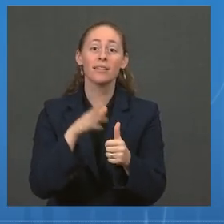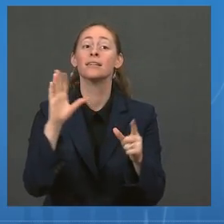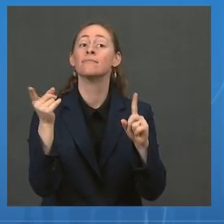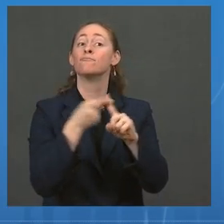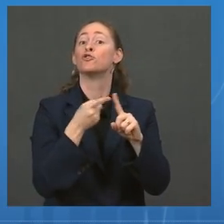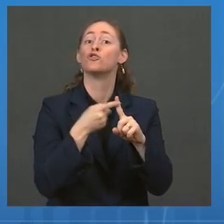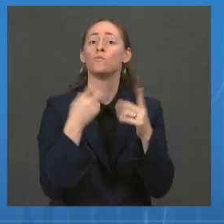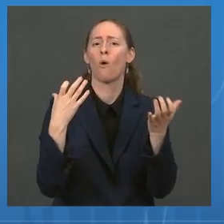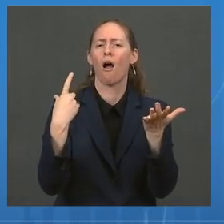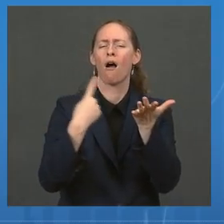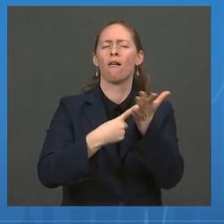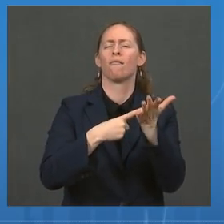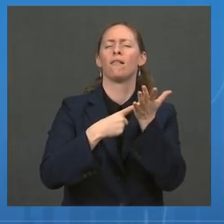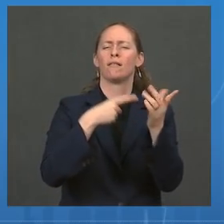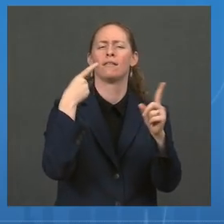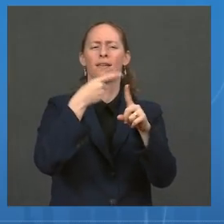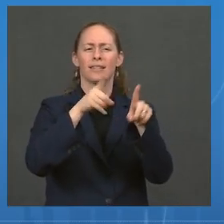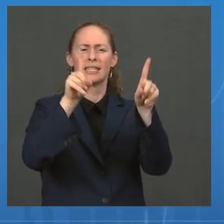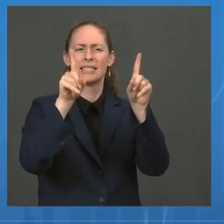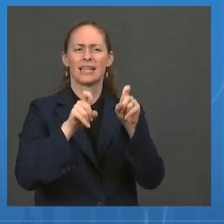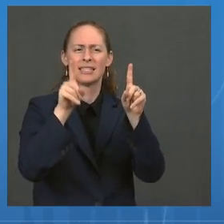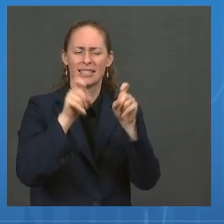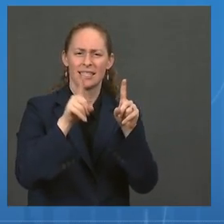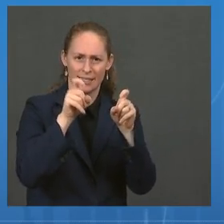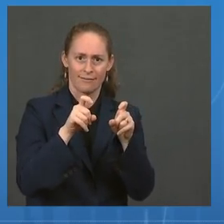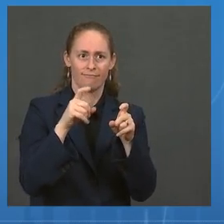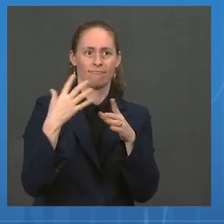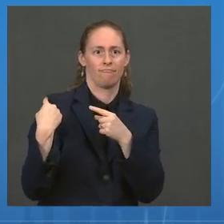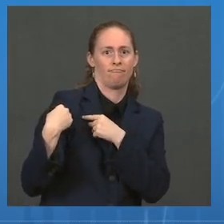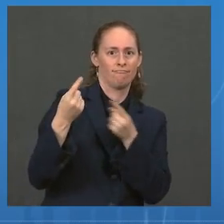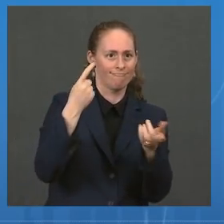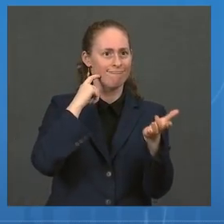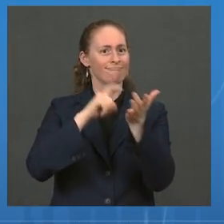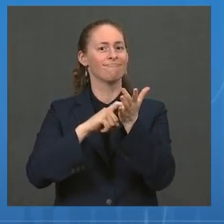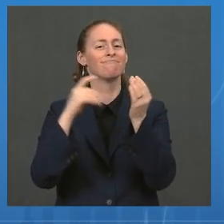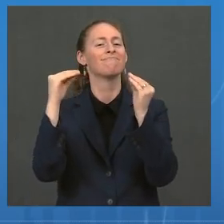First, testing: In the past few months, testing has increased, particularly at-home testing --